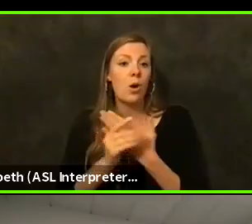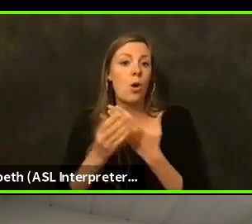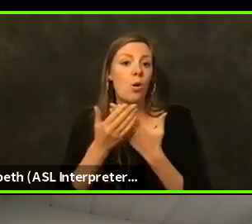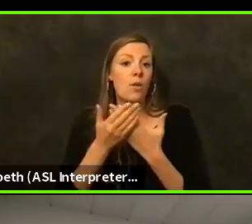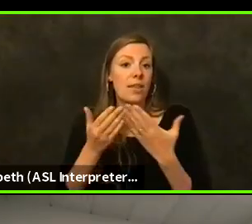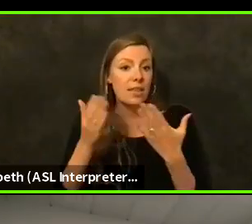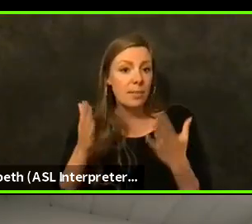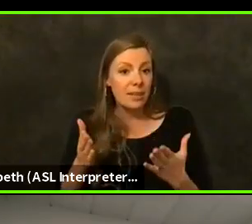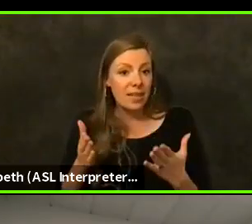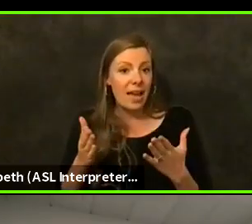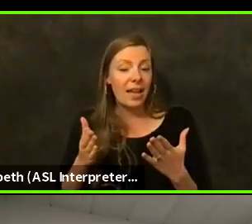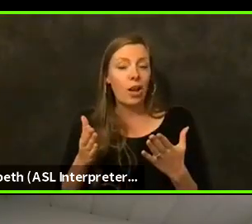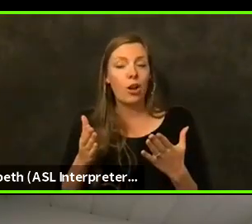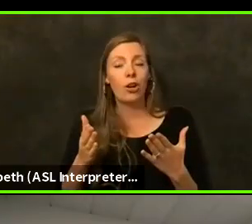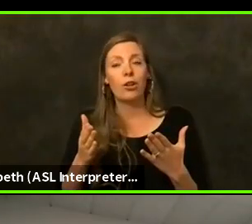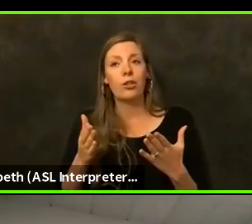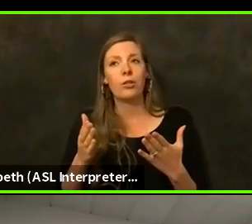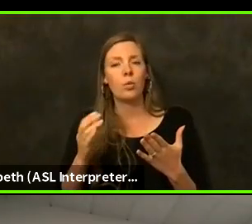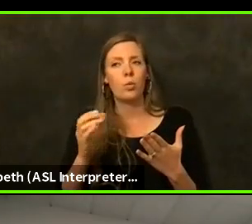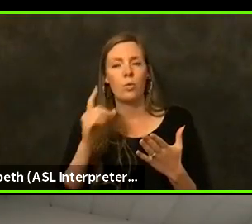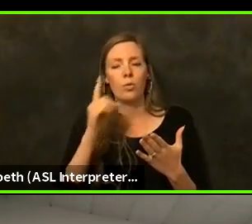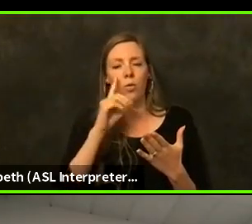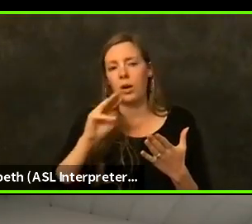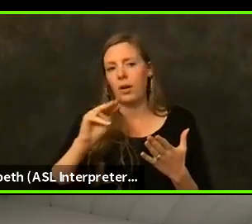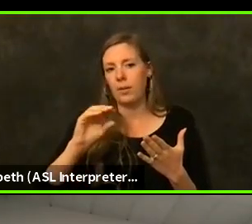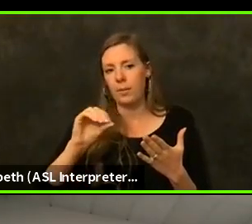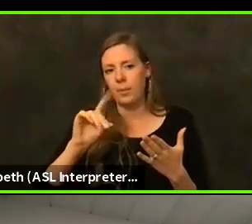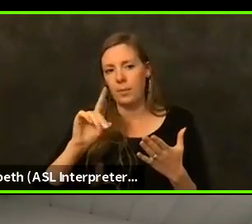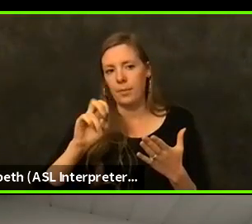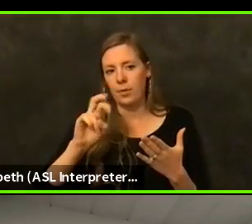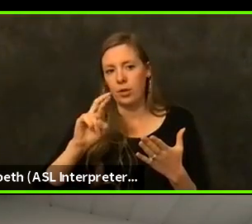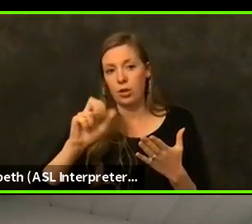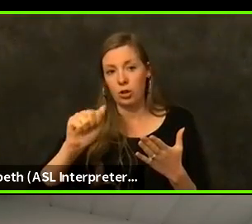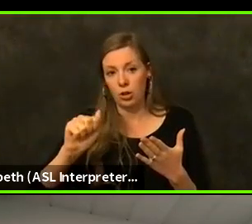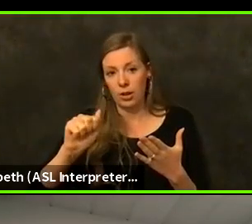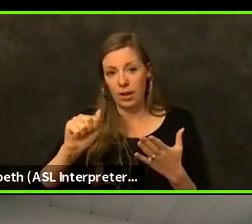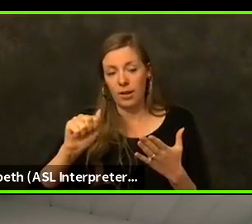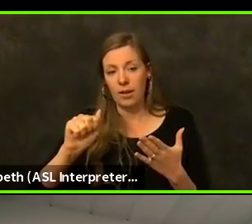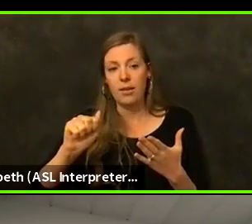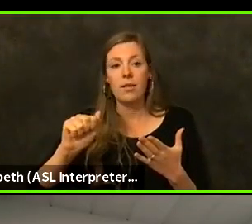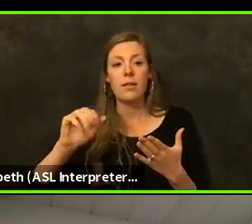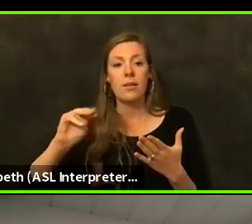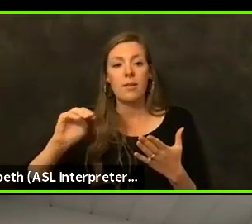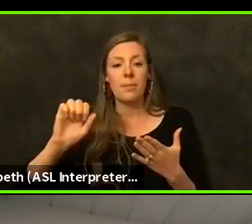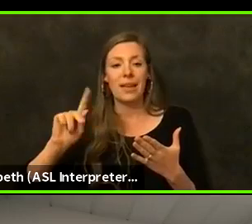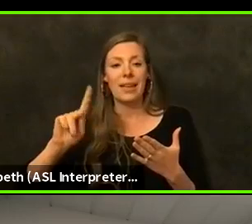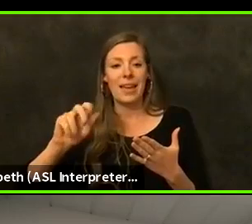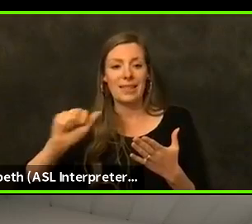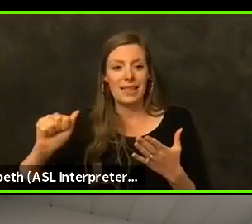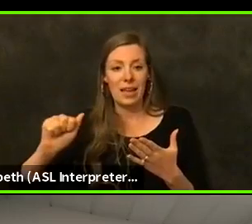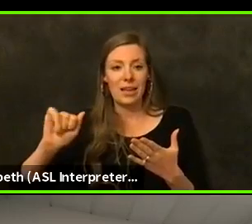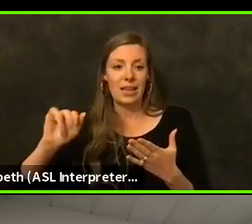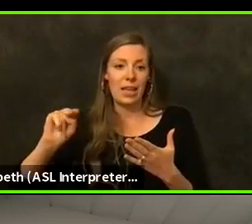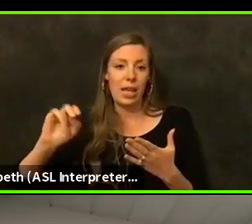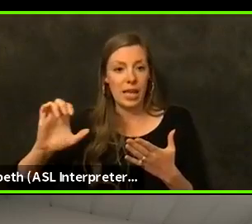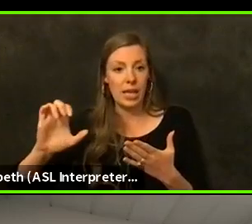example, with McKesson, I'm sorry, with Moderna, McKesson Inc. distributes it and sends it directly to those locations.